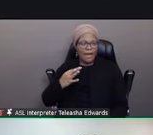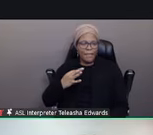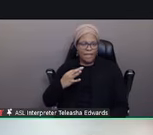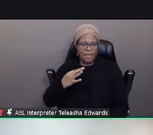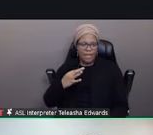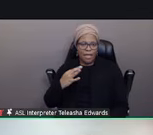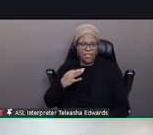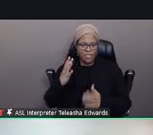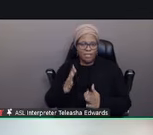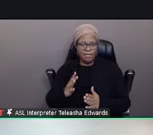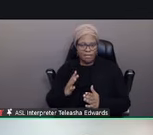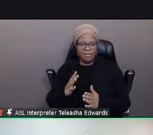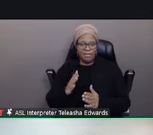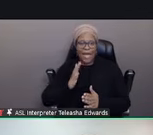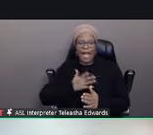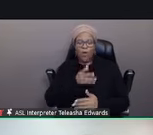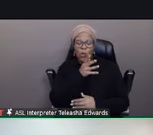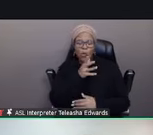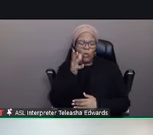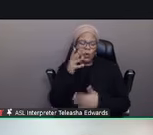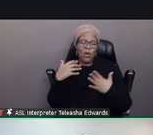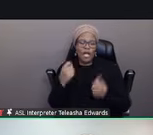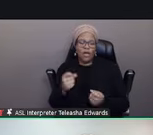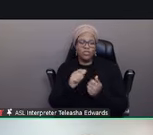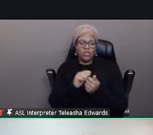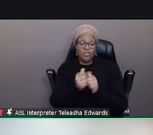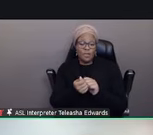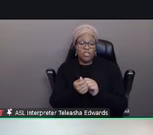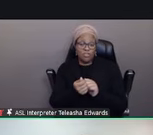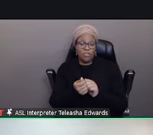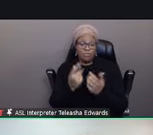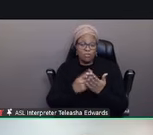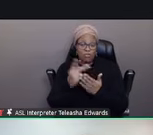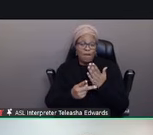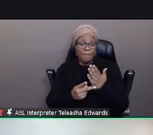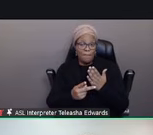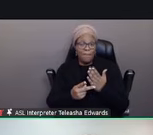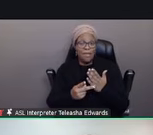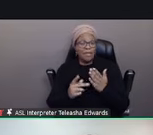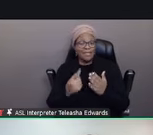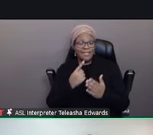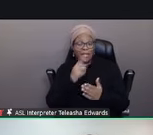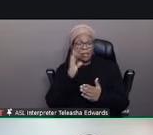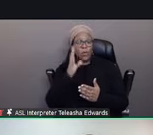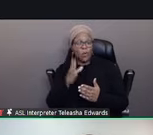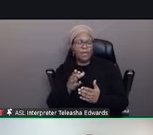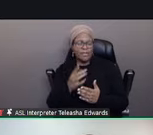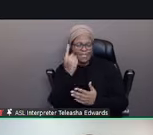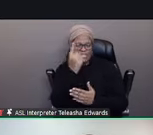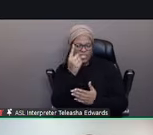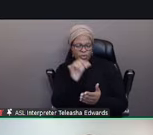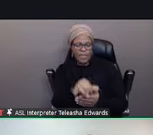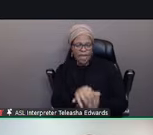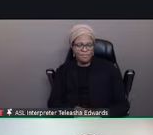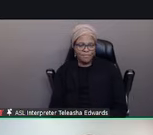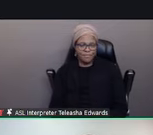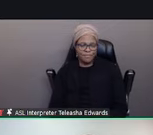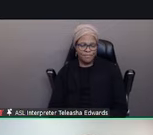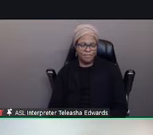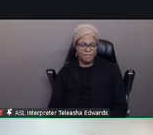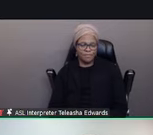our root rural health transformation program application said that we would consider that.